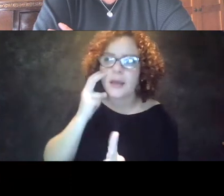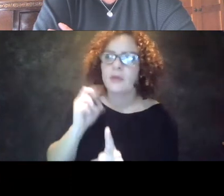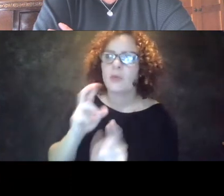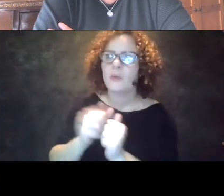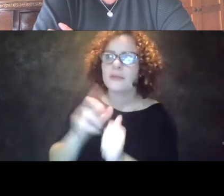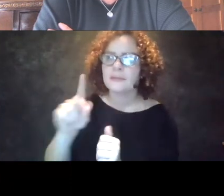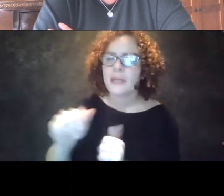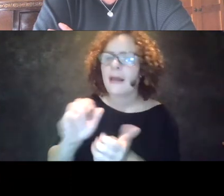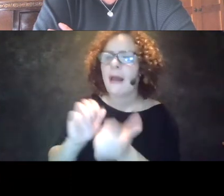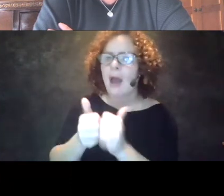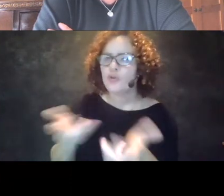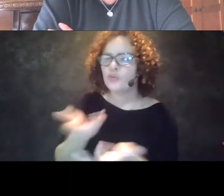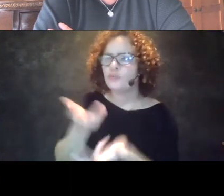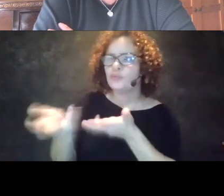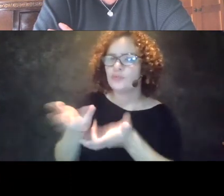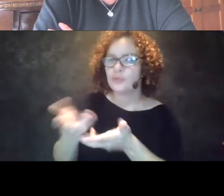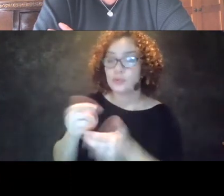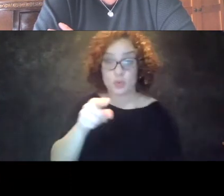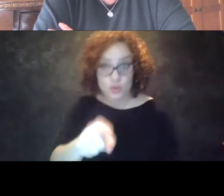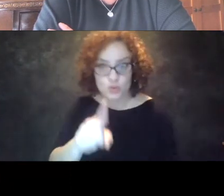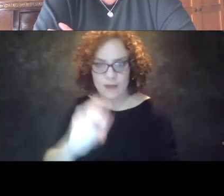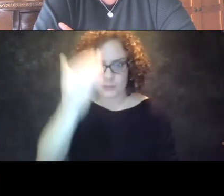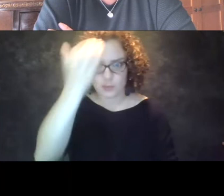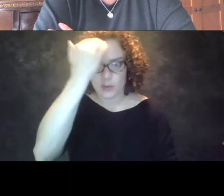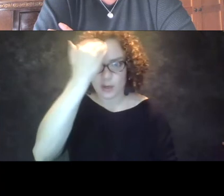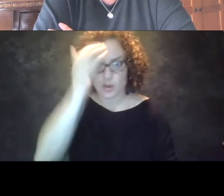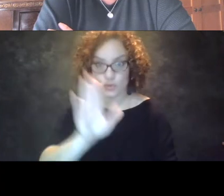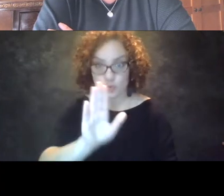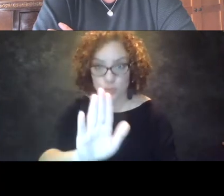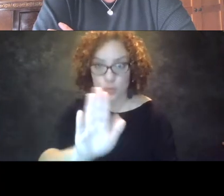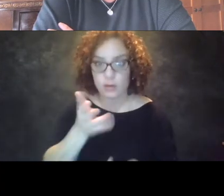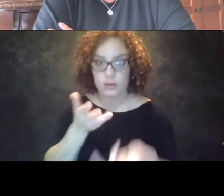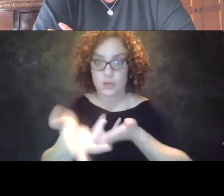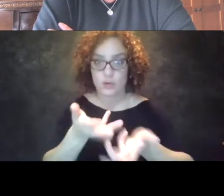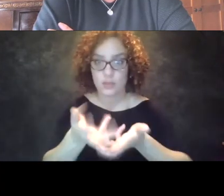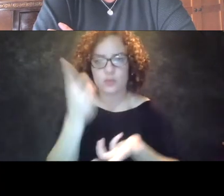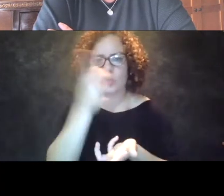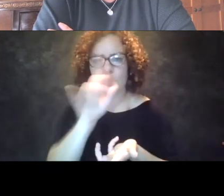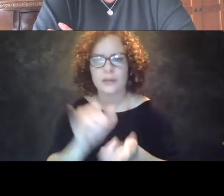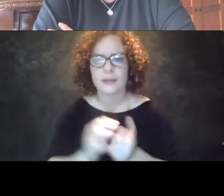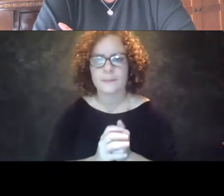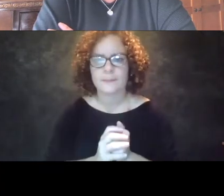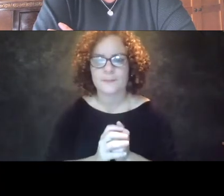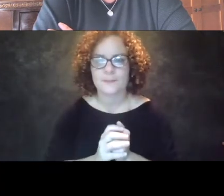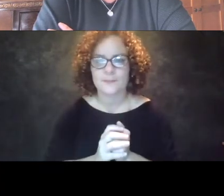aware of that and really mindful about how you're at what your interactions look like.